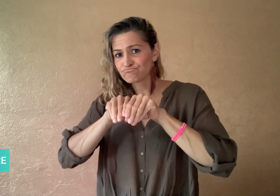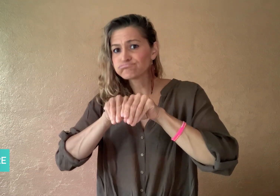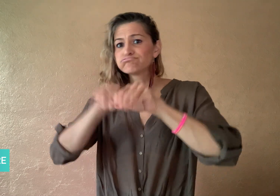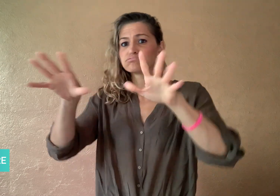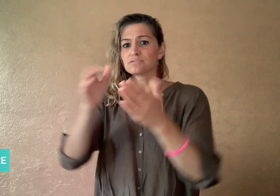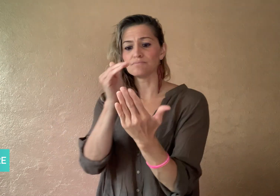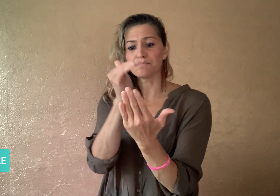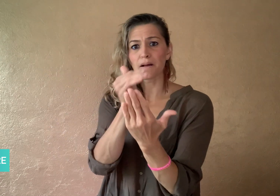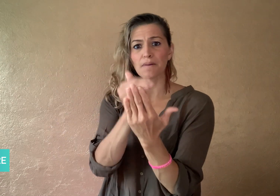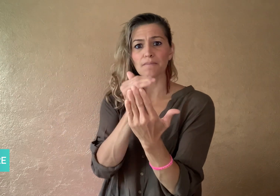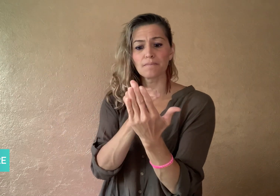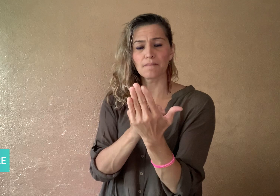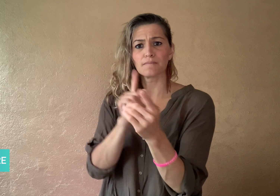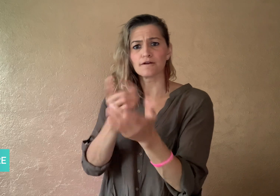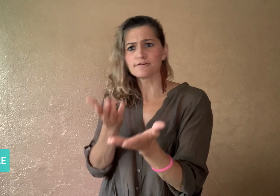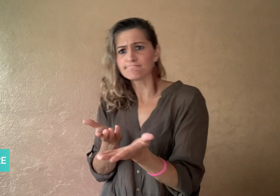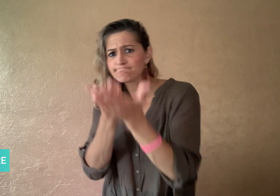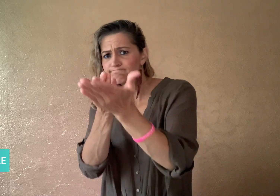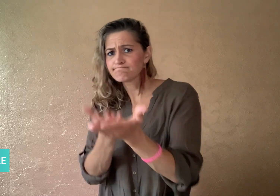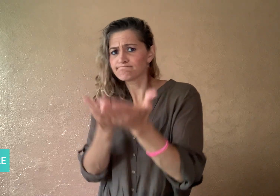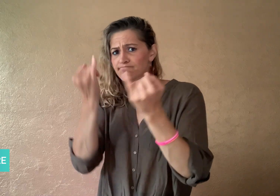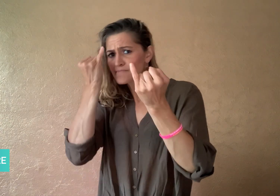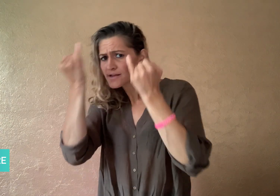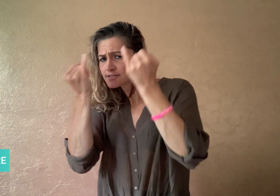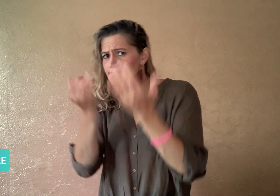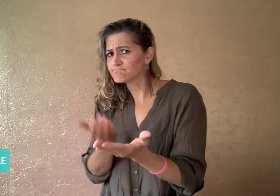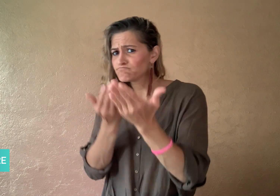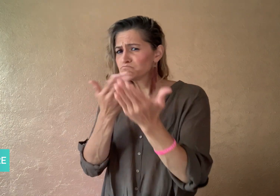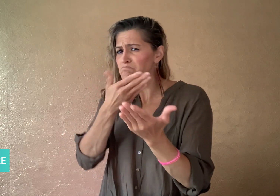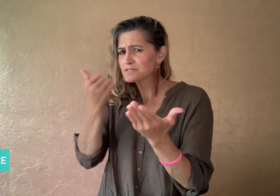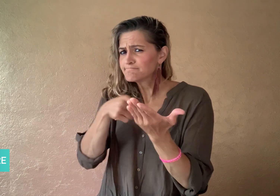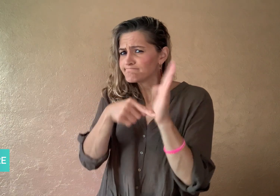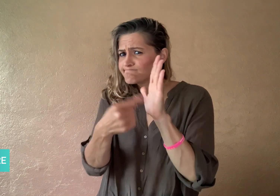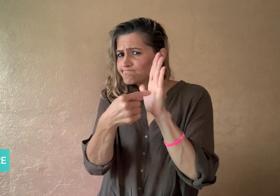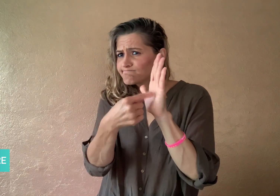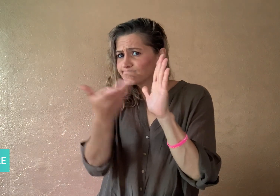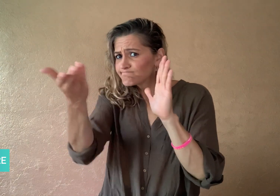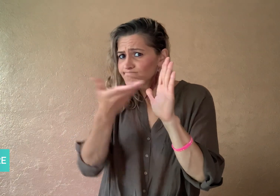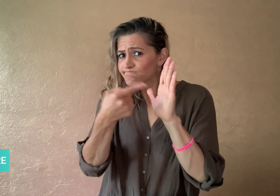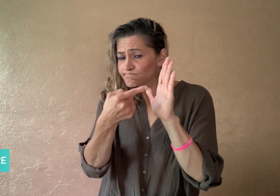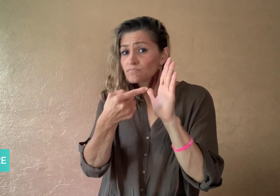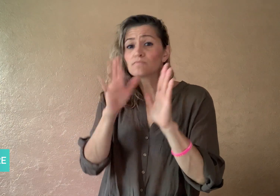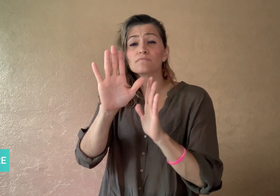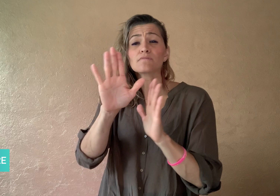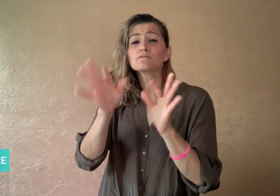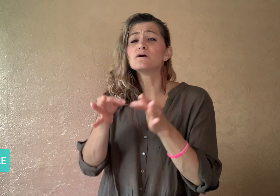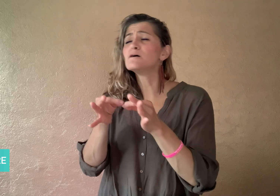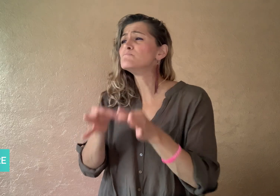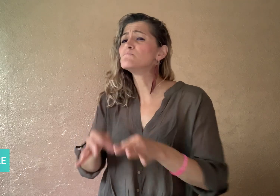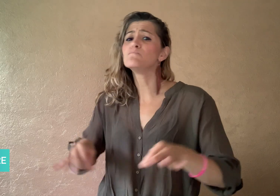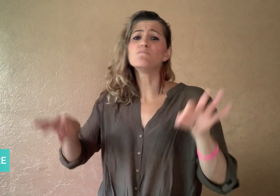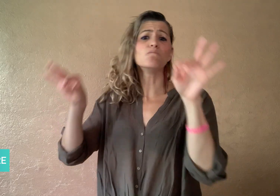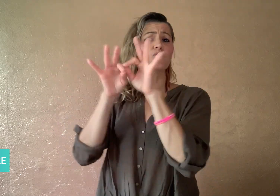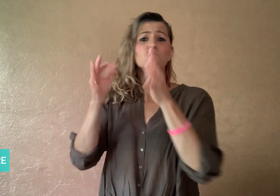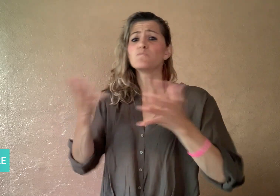of recommendations to be made. Most importantly,